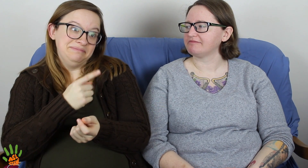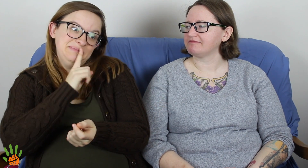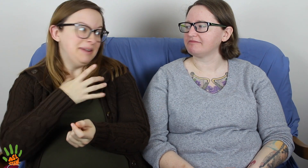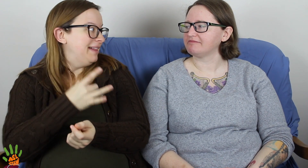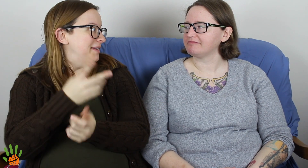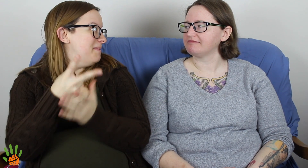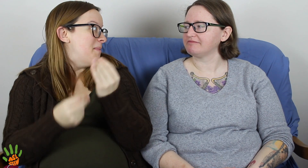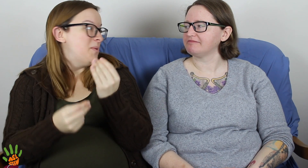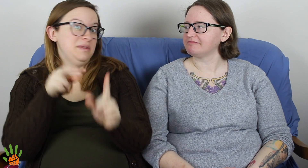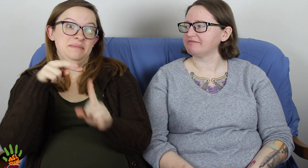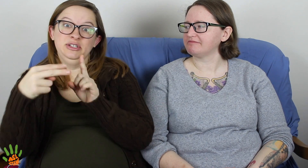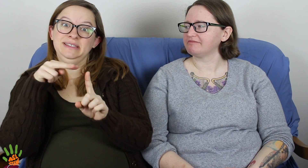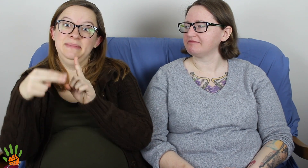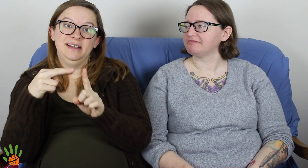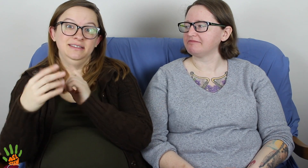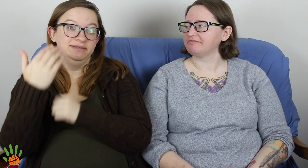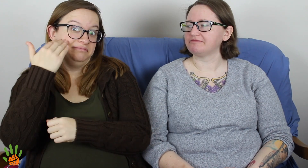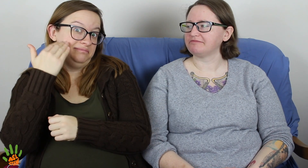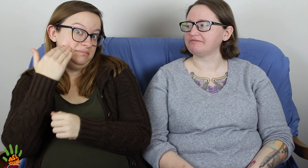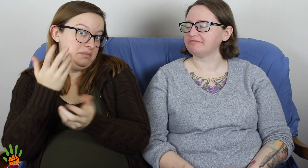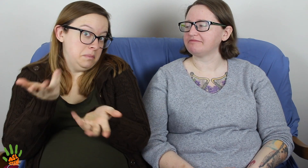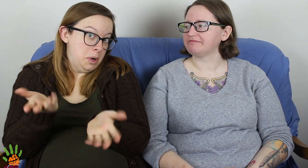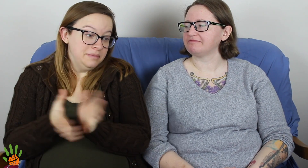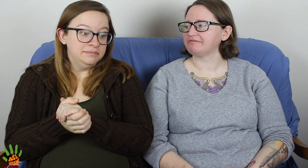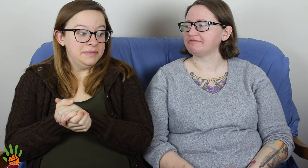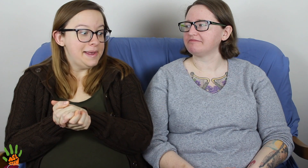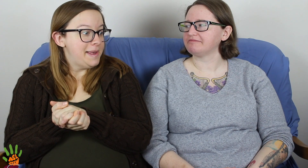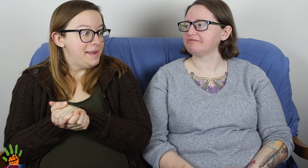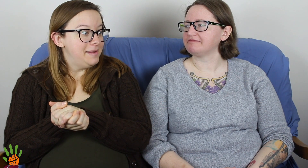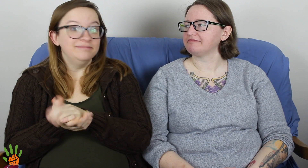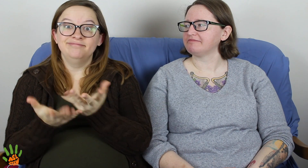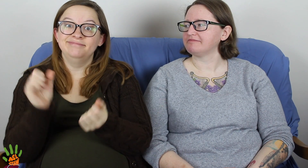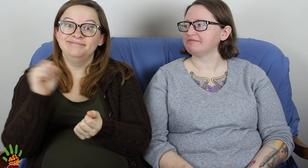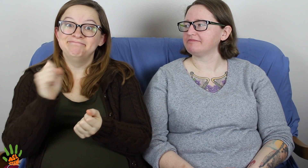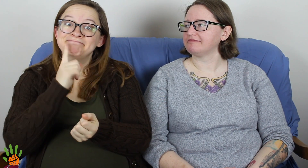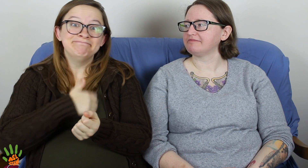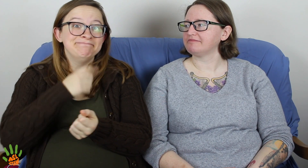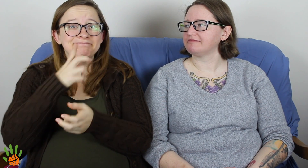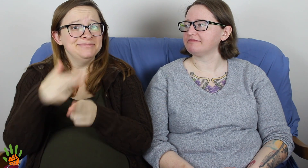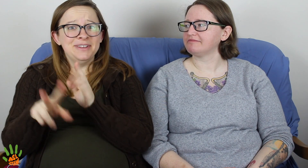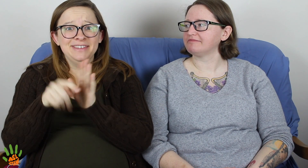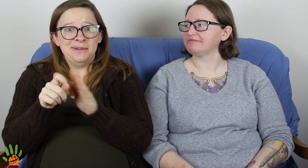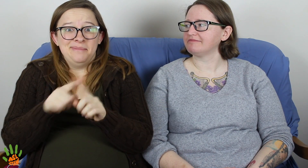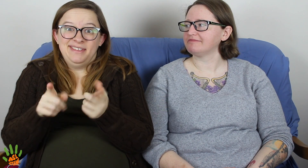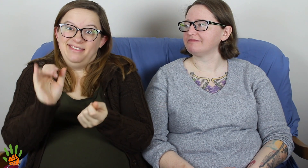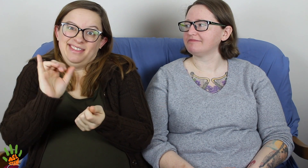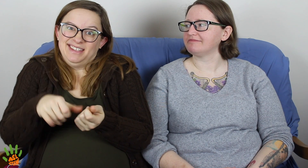I'm curious about both perspectives. So.... yeah sorry it's kind of a short video,